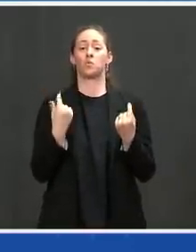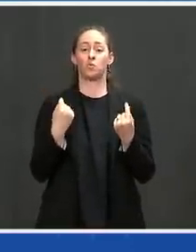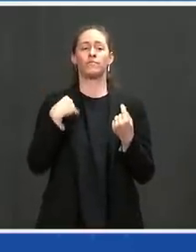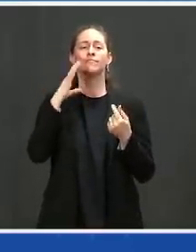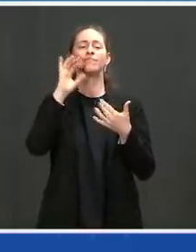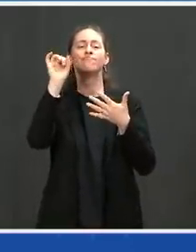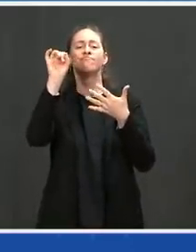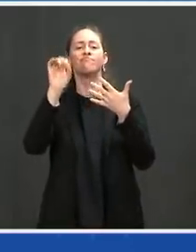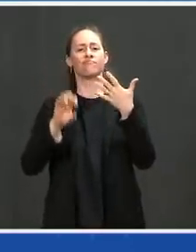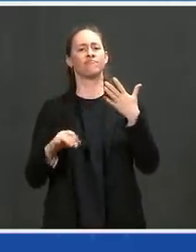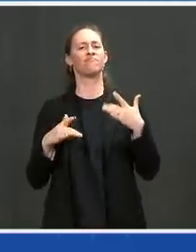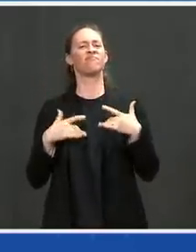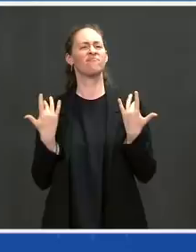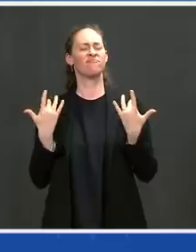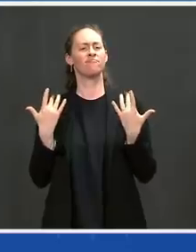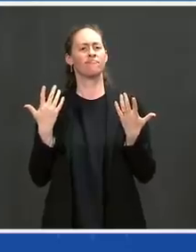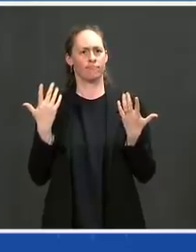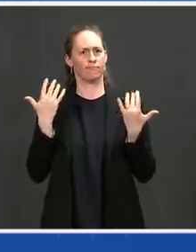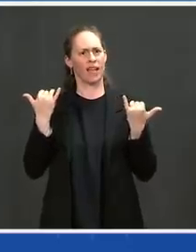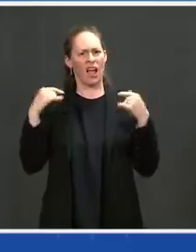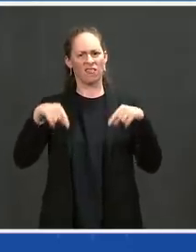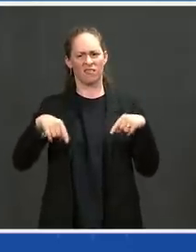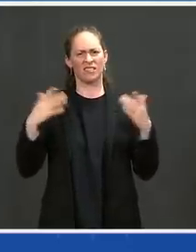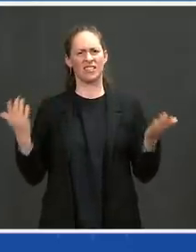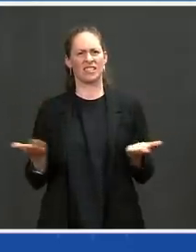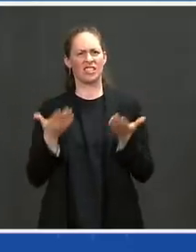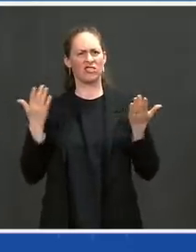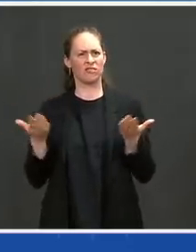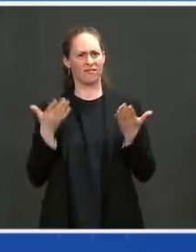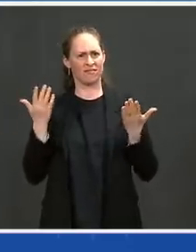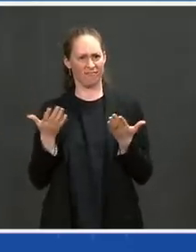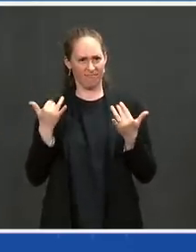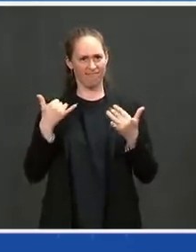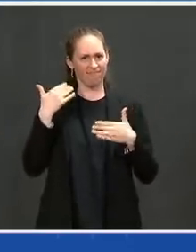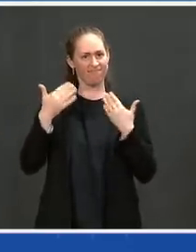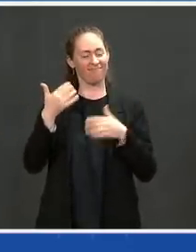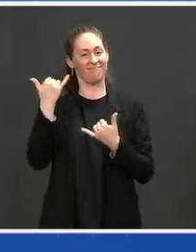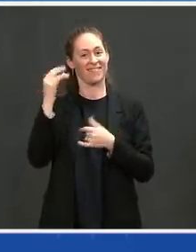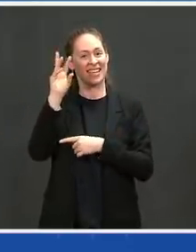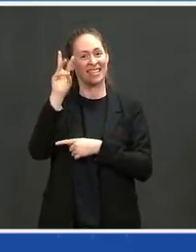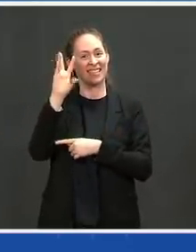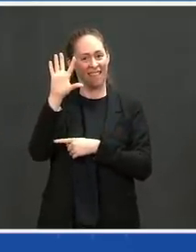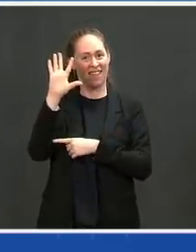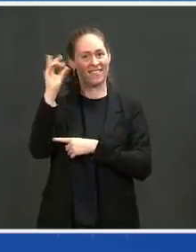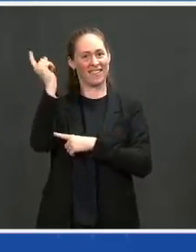on where we stand 65 days into office here on vaccinations